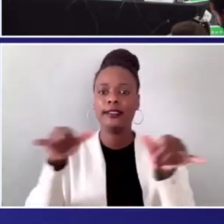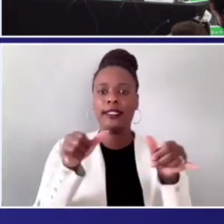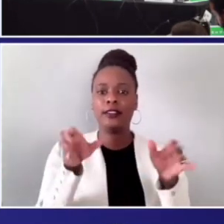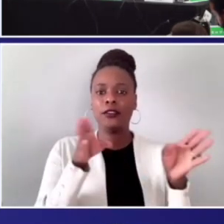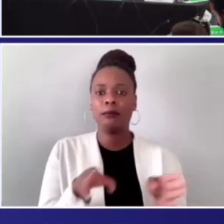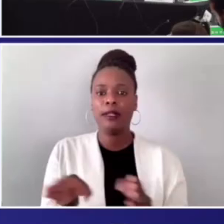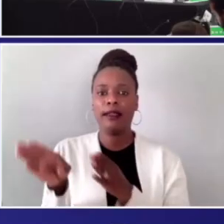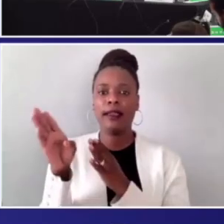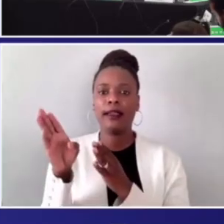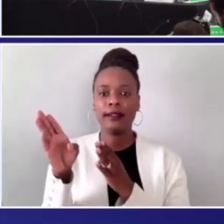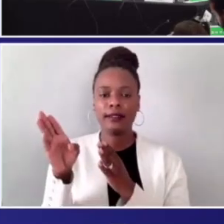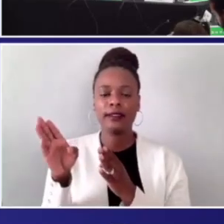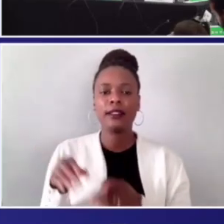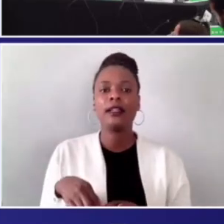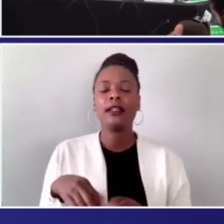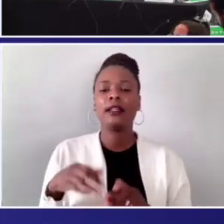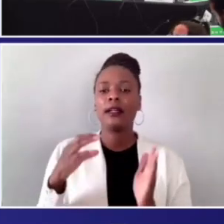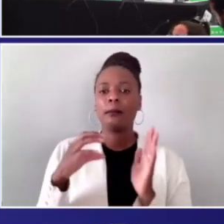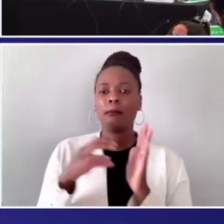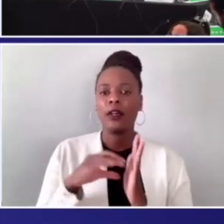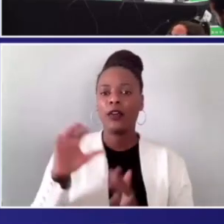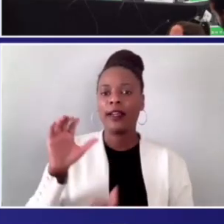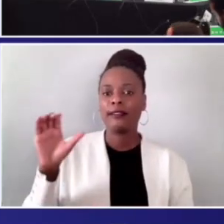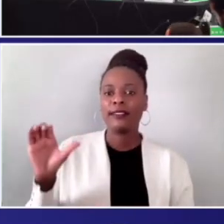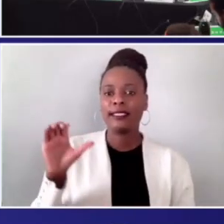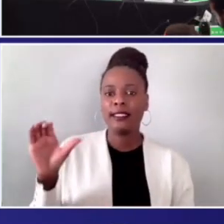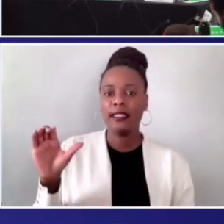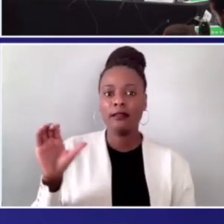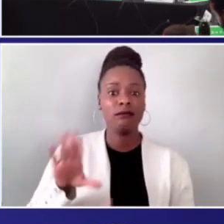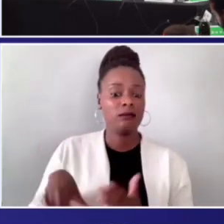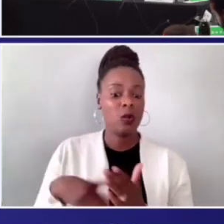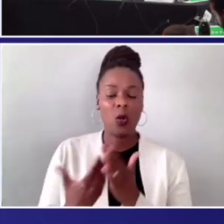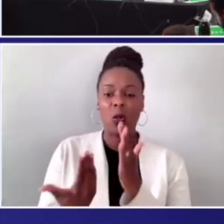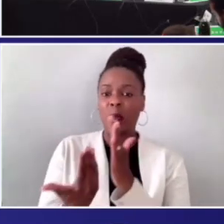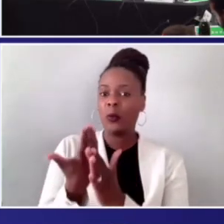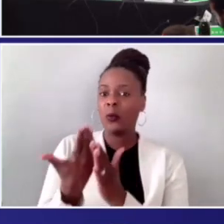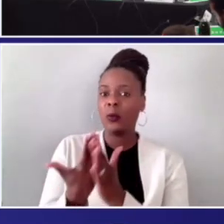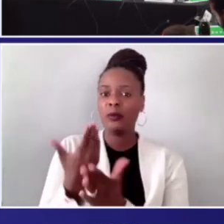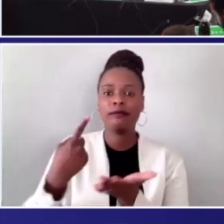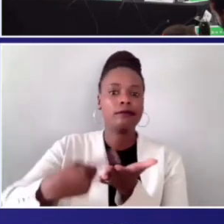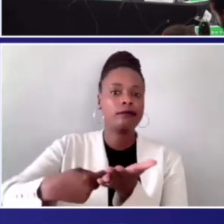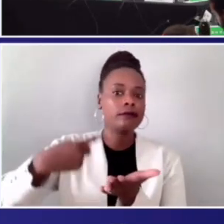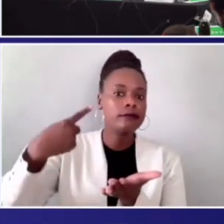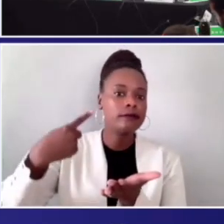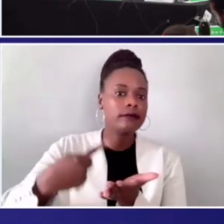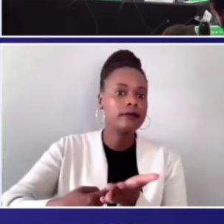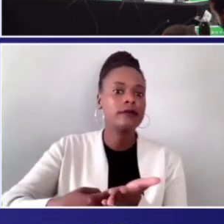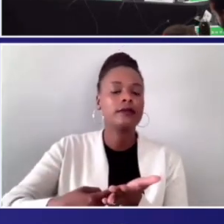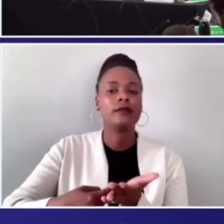okay. So we're in paragraph (c). All of this is new. We talked about this, moving the loan limits.